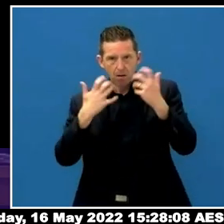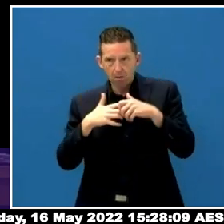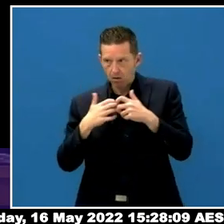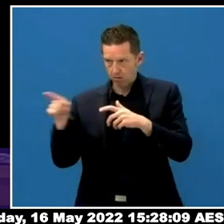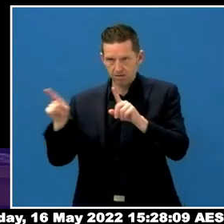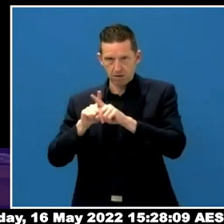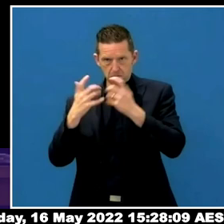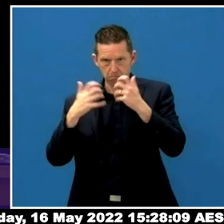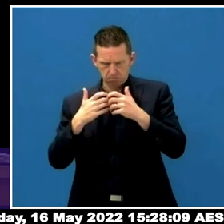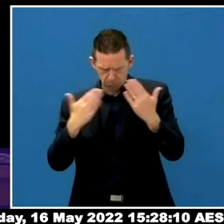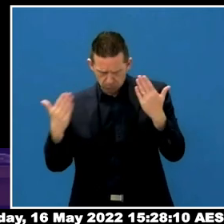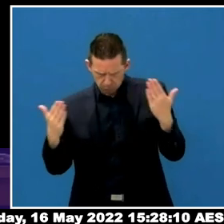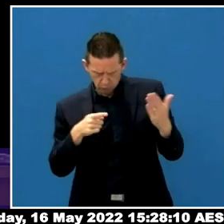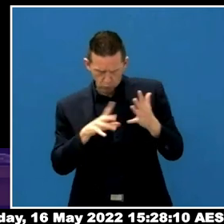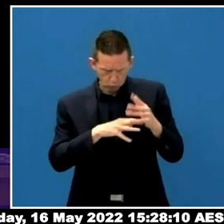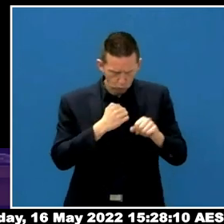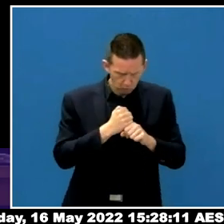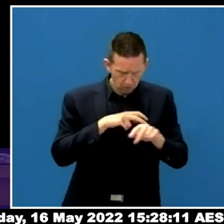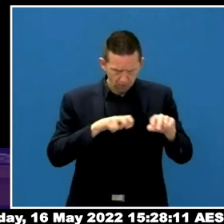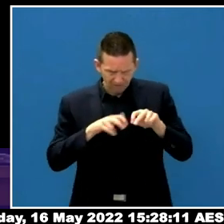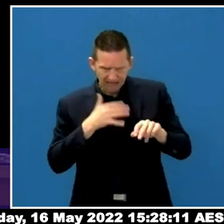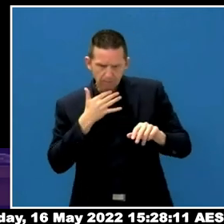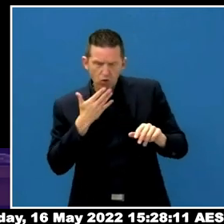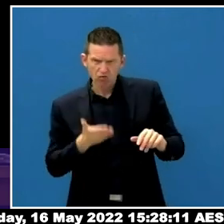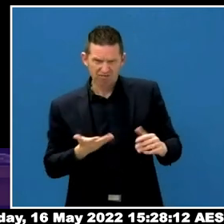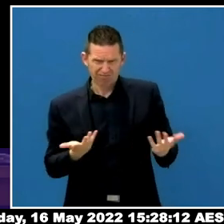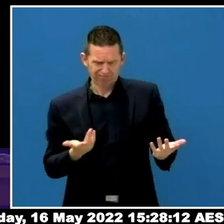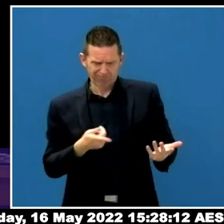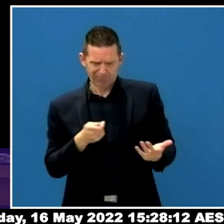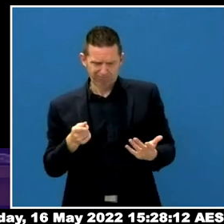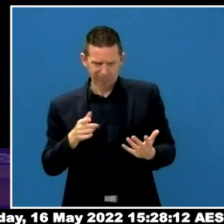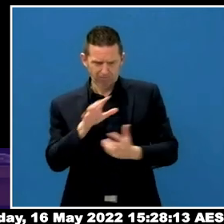So the plan manager comes to you once they would come in.